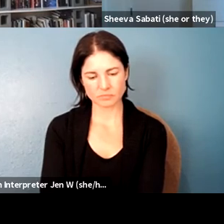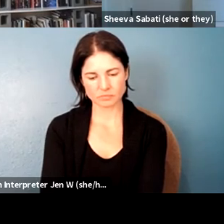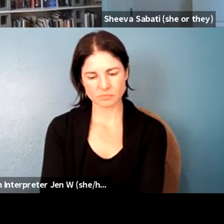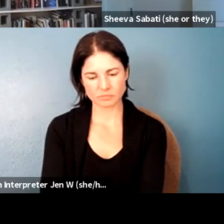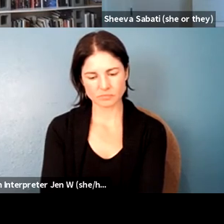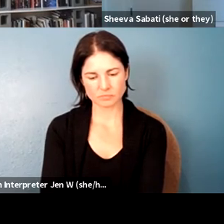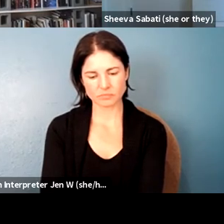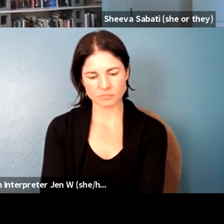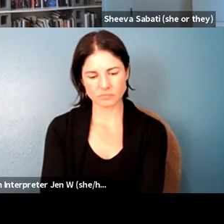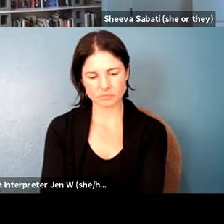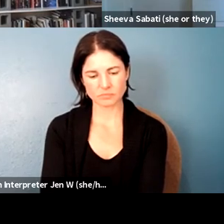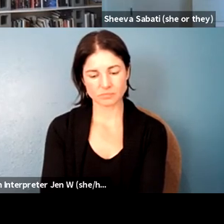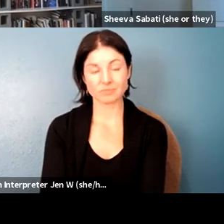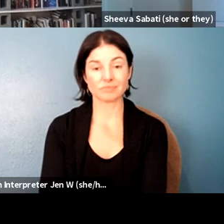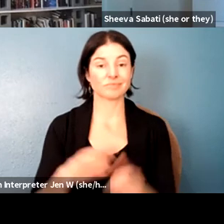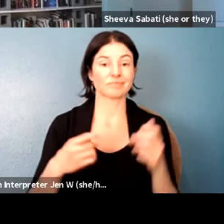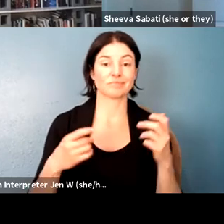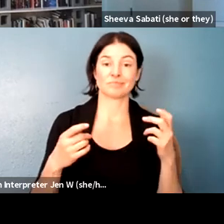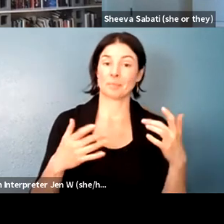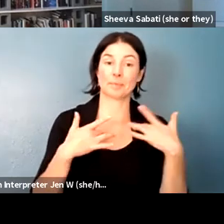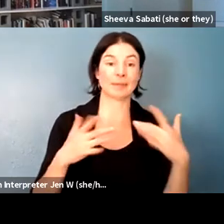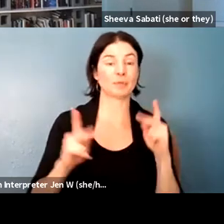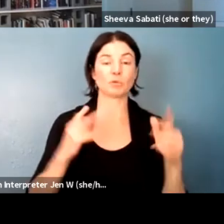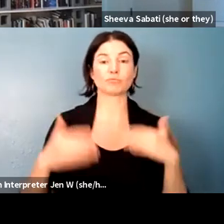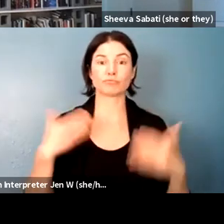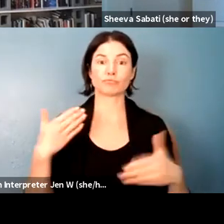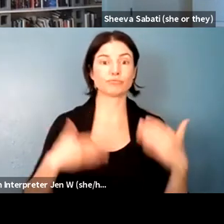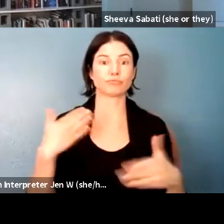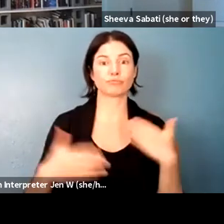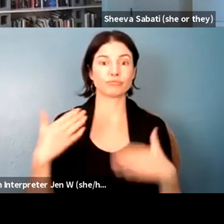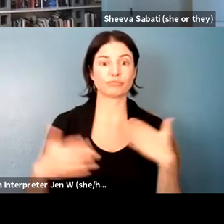are allowed themselves a pause. They have that forced a pause,